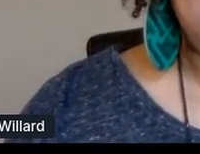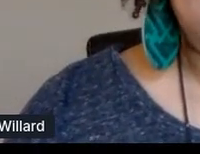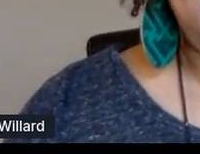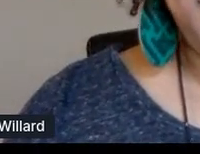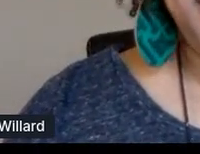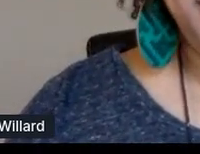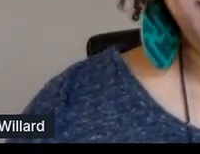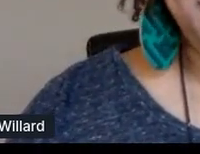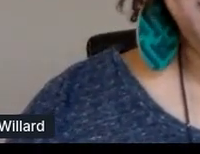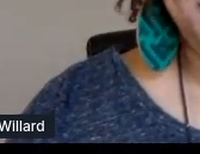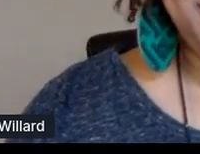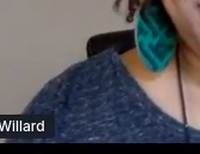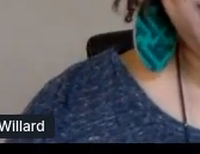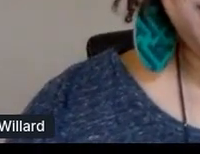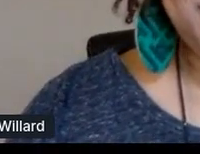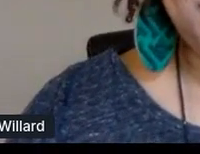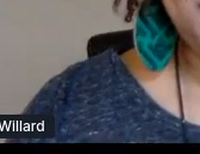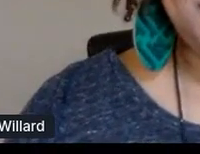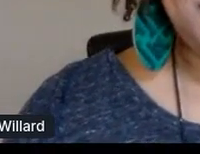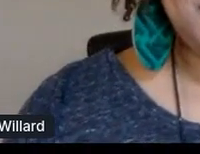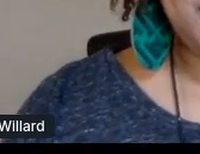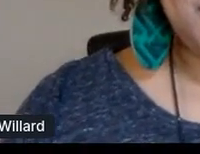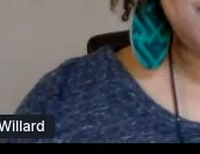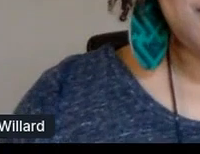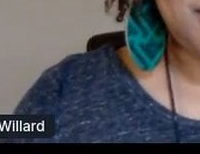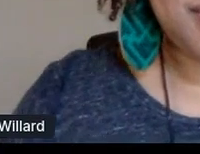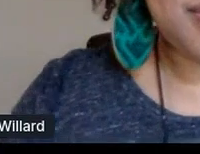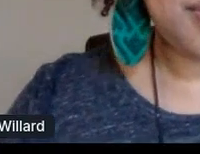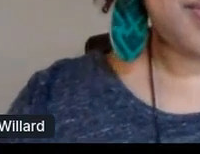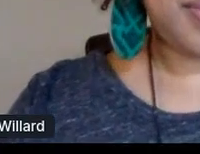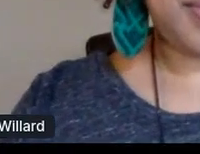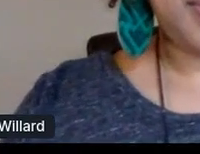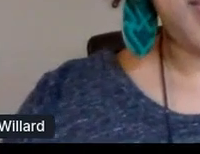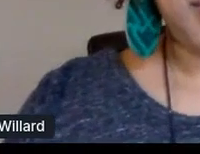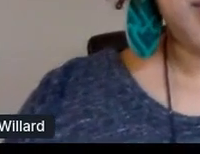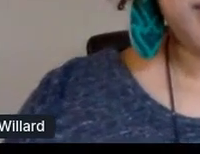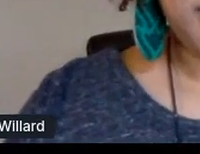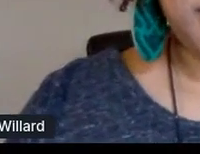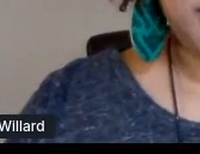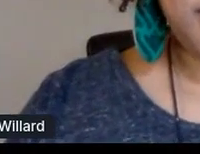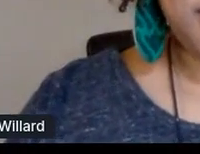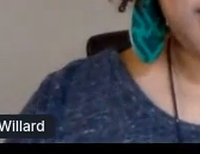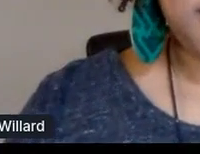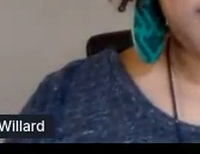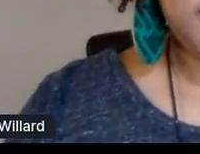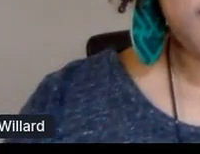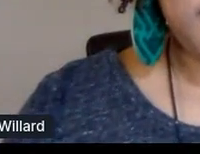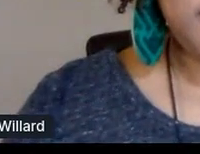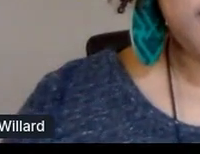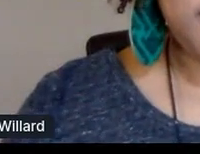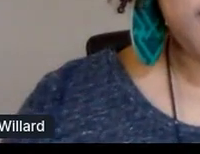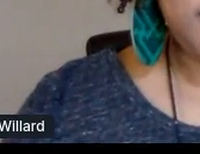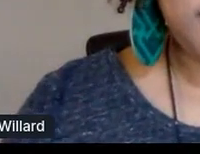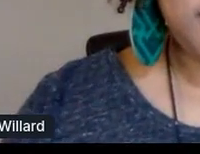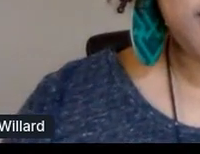Hello. If you are not already in the stage area, please do so.